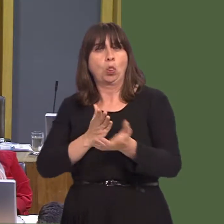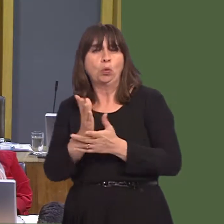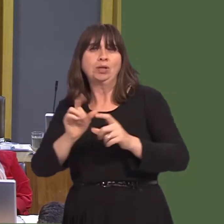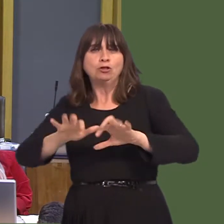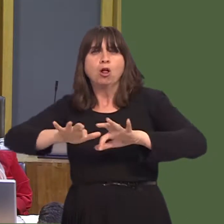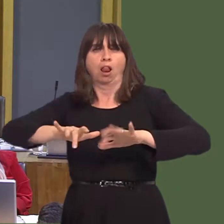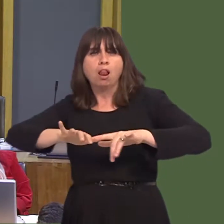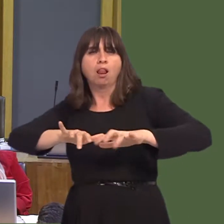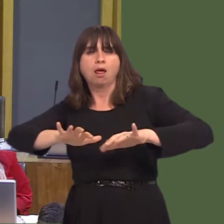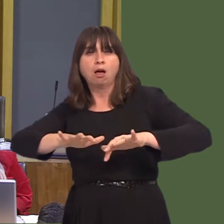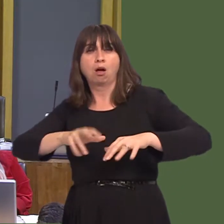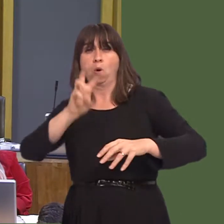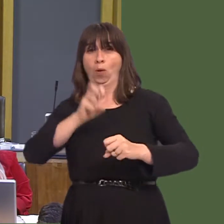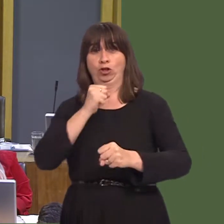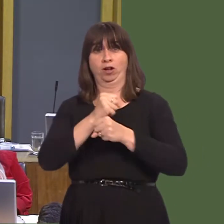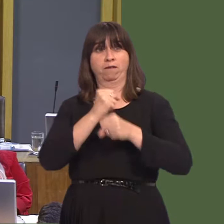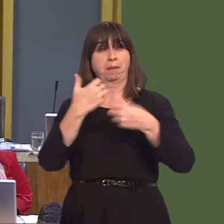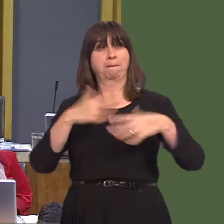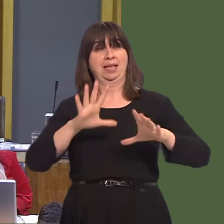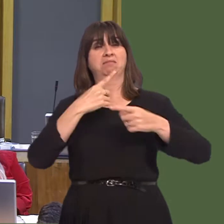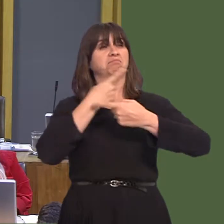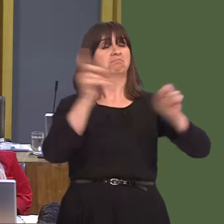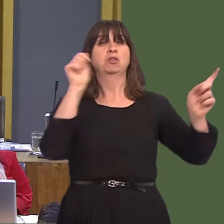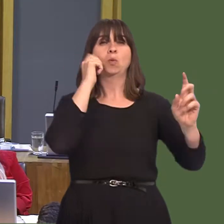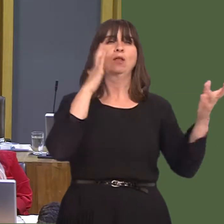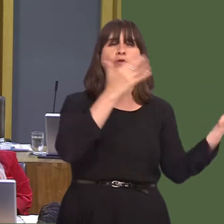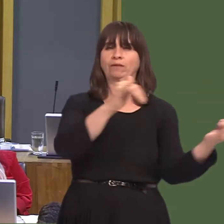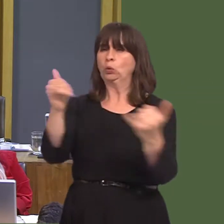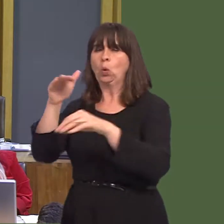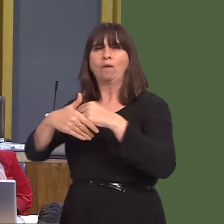The Welsh Government has announced a review of automation and digital, and I recently